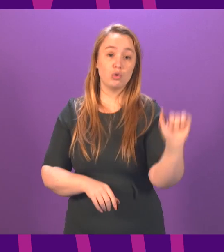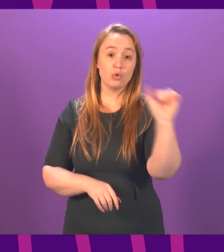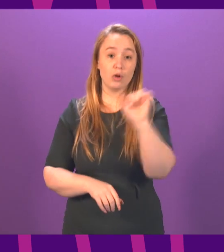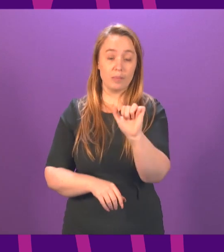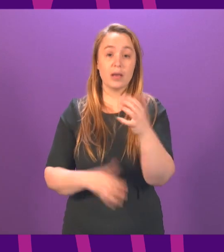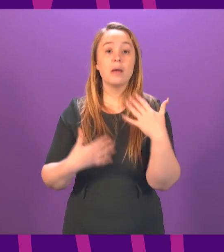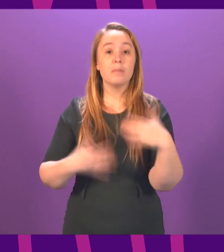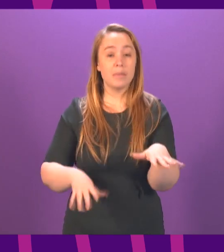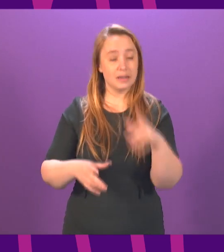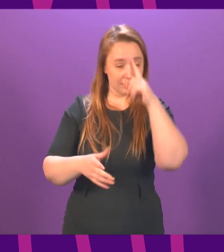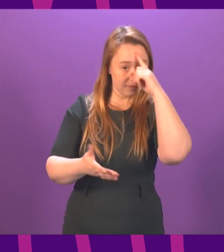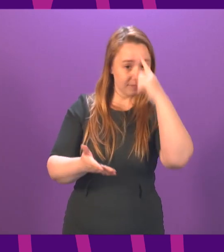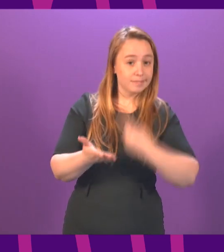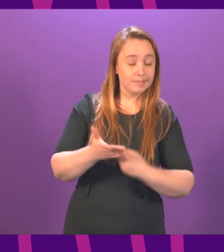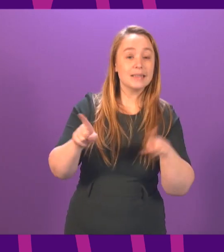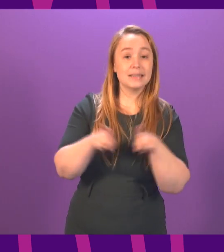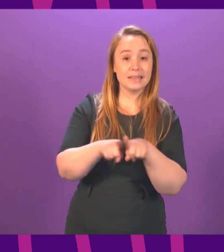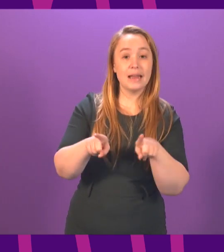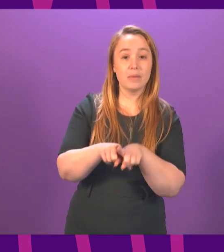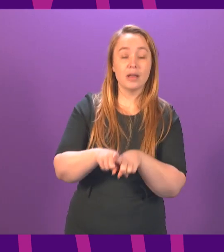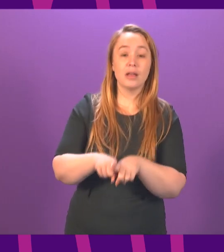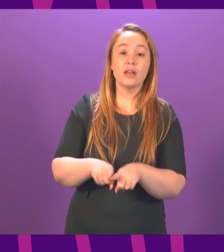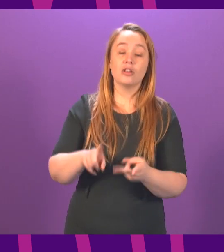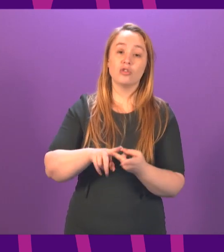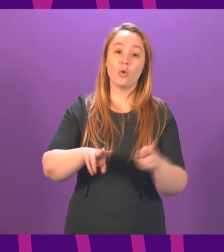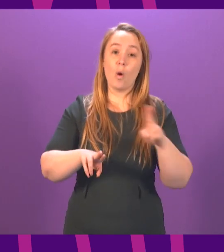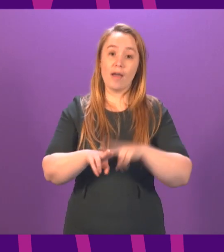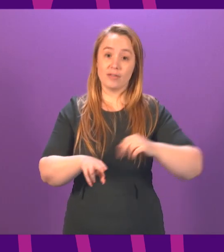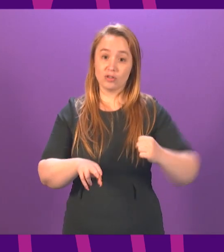made similar decisions. It would be wrong and deeply damaging for the scheme to be withdrawn